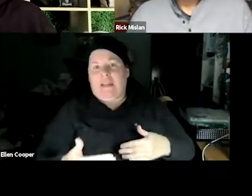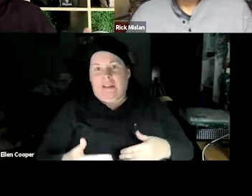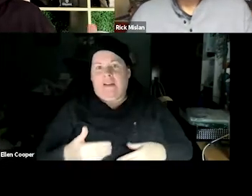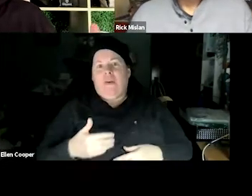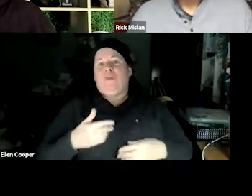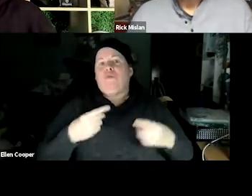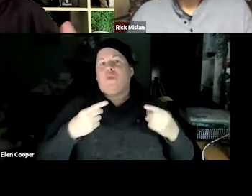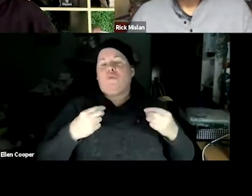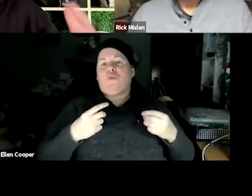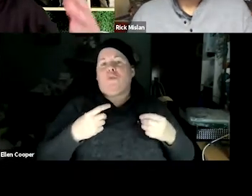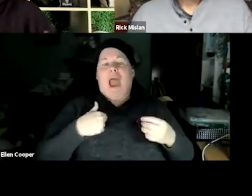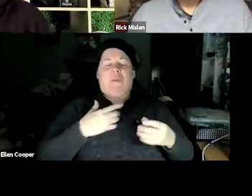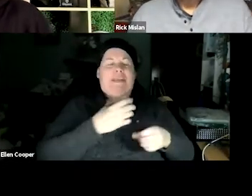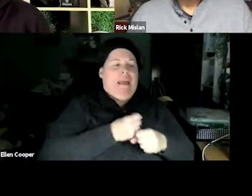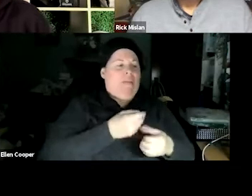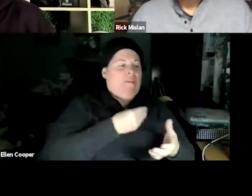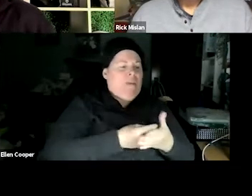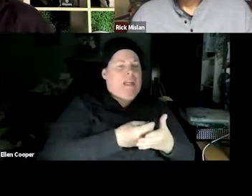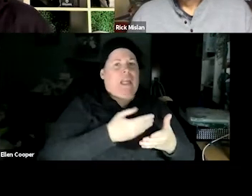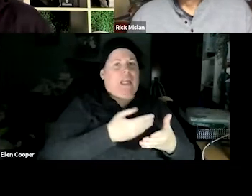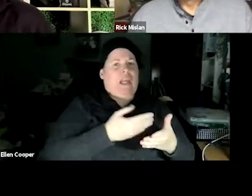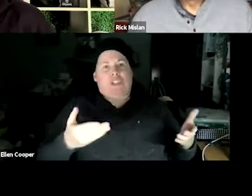getting the funding and the resources and the capabilities they needed to keep on moving